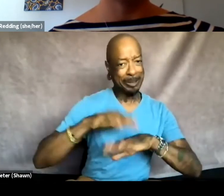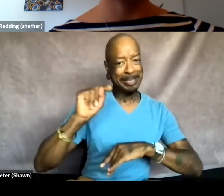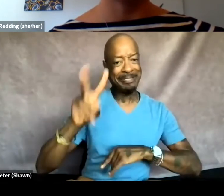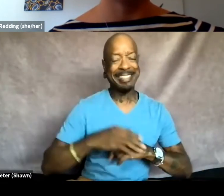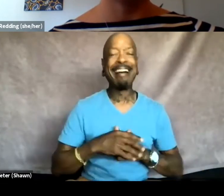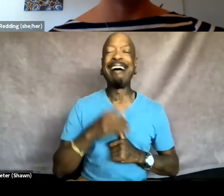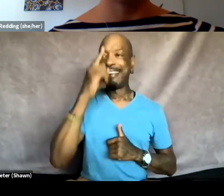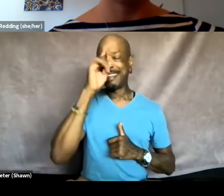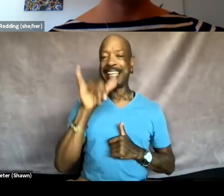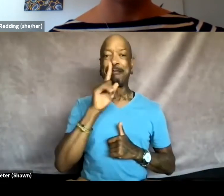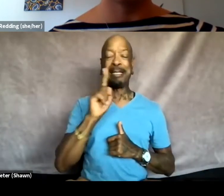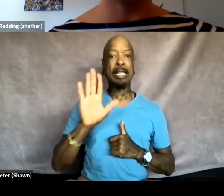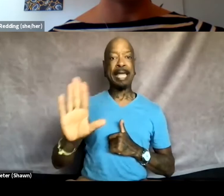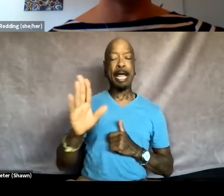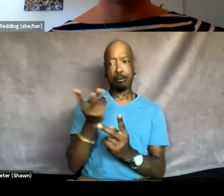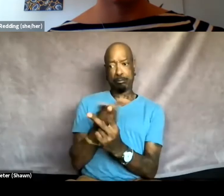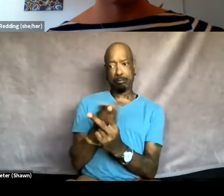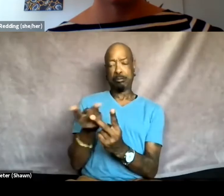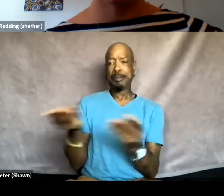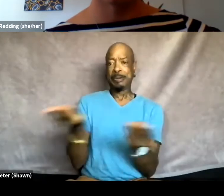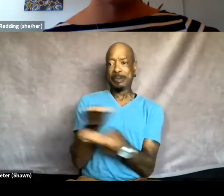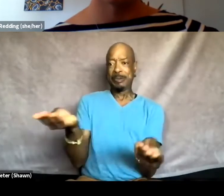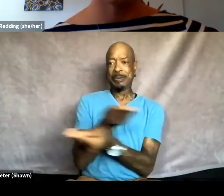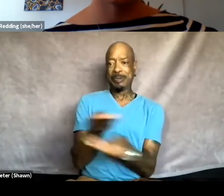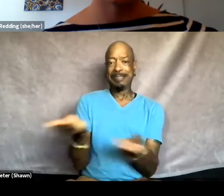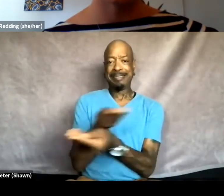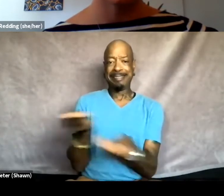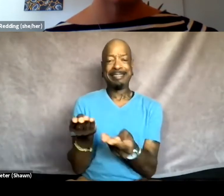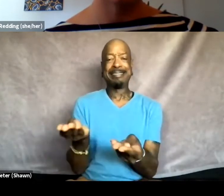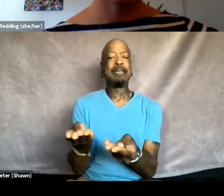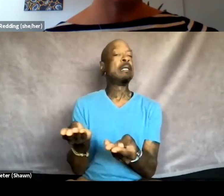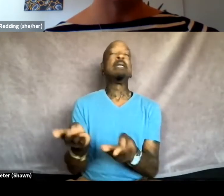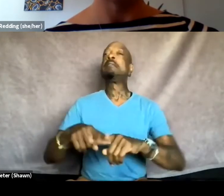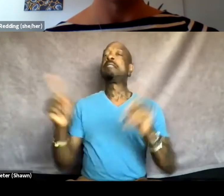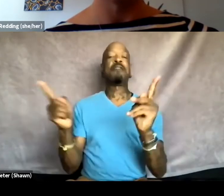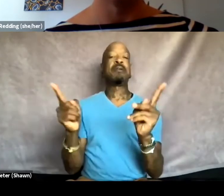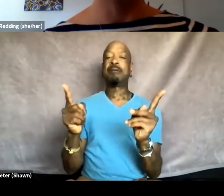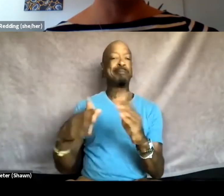Keah Brown: Their dynamic together, has not been matched at any point, since he left and